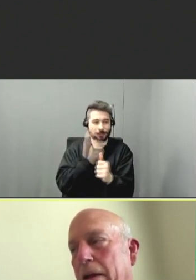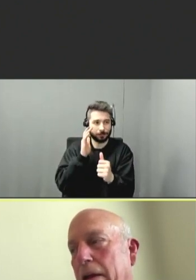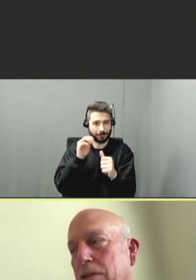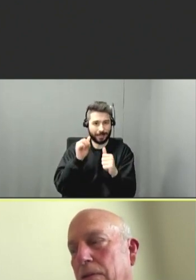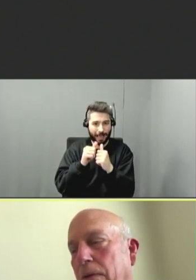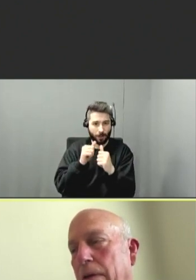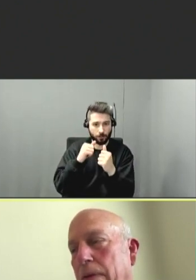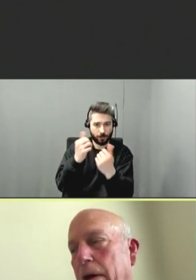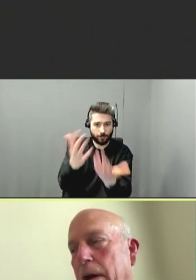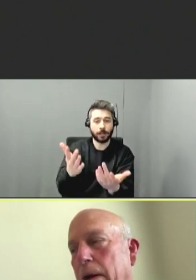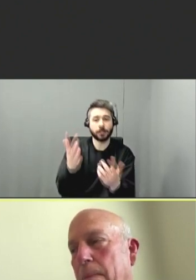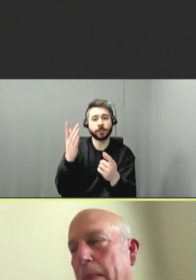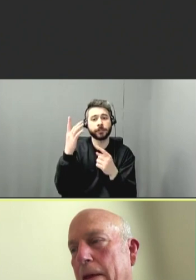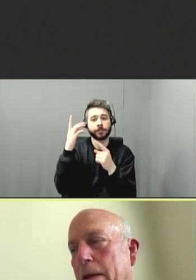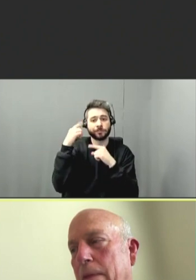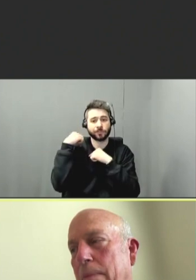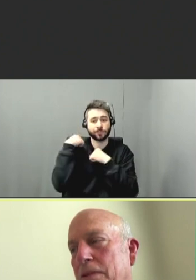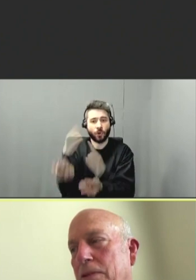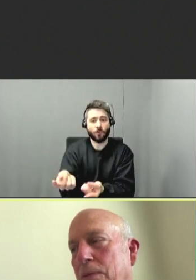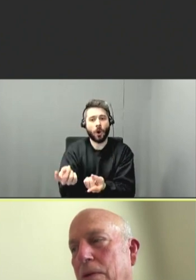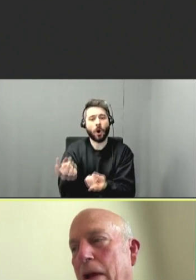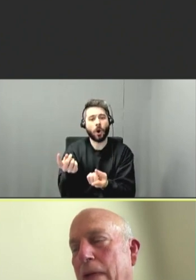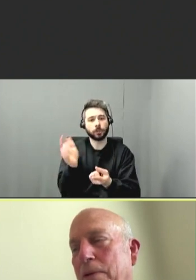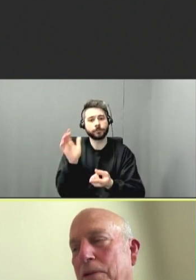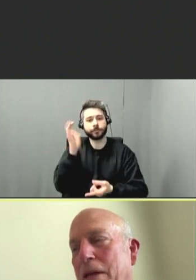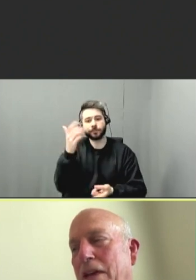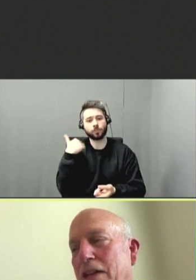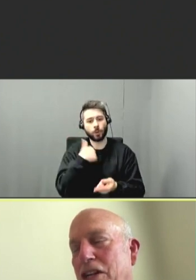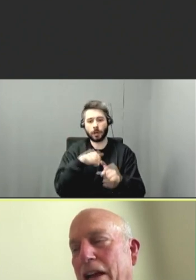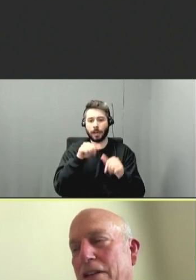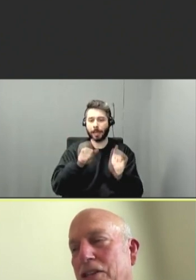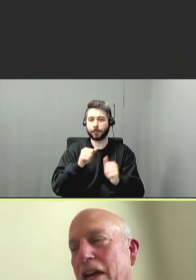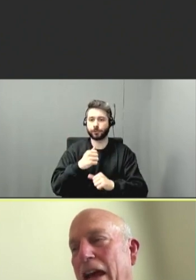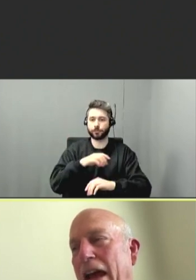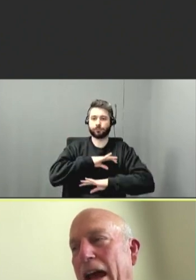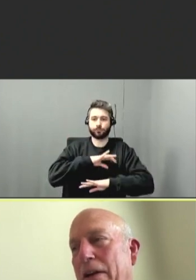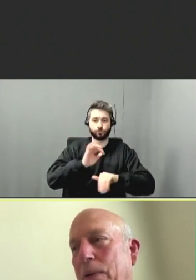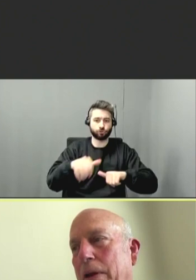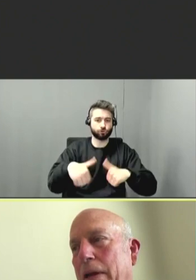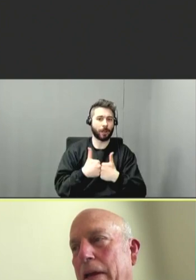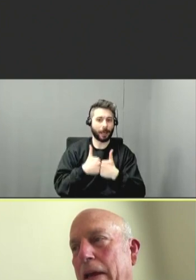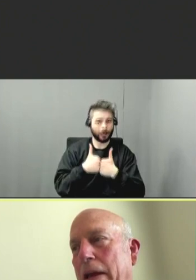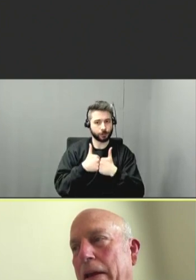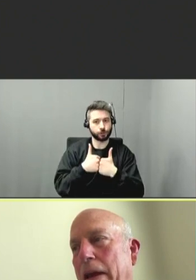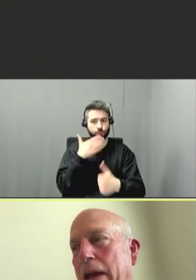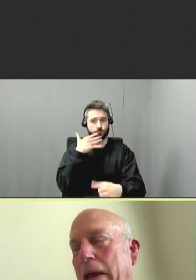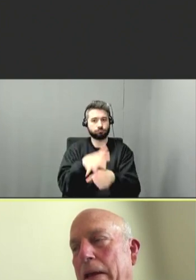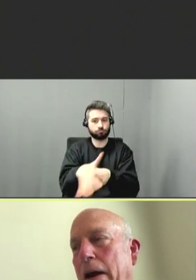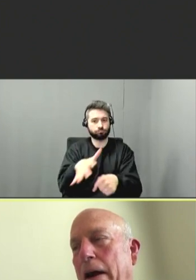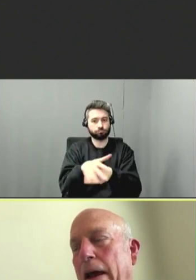And so, far it appears that we're able to meet that challenge adequately, and not have